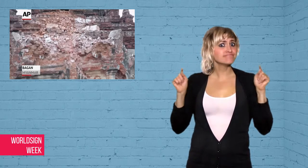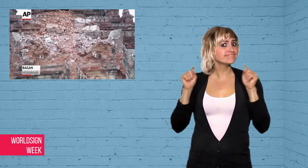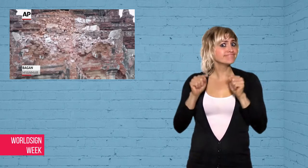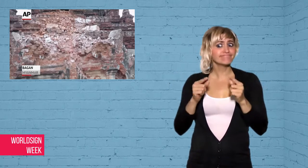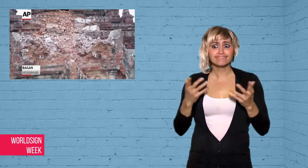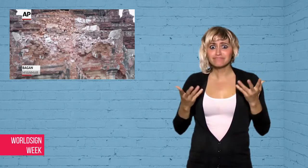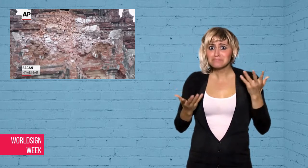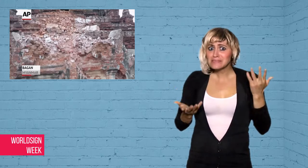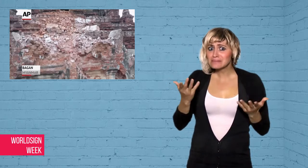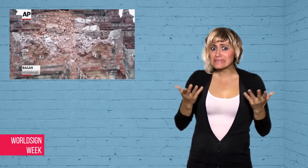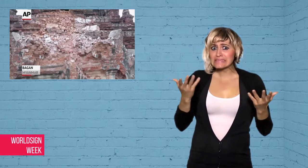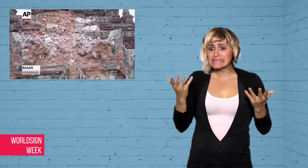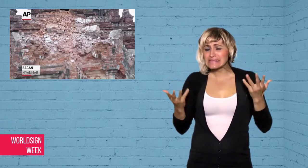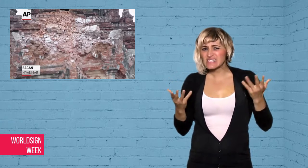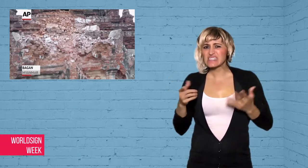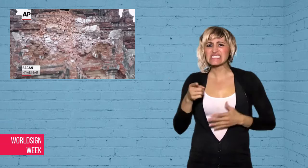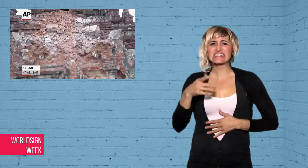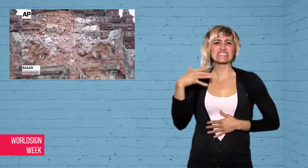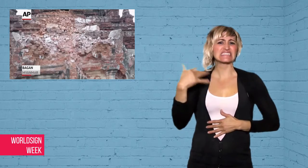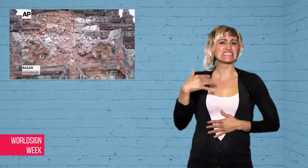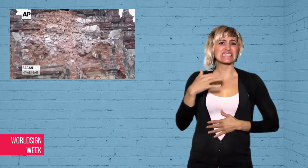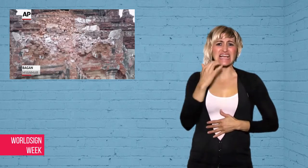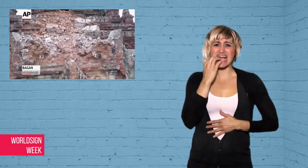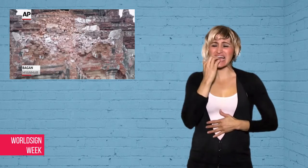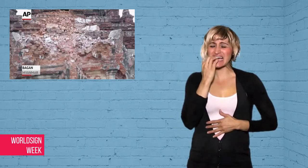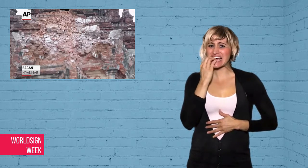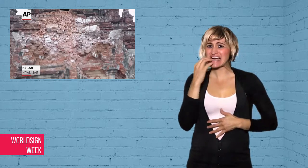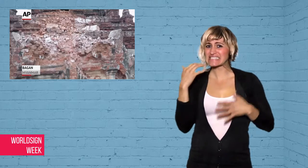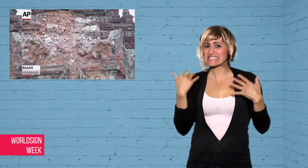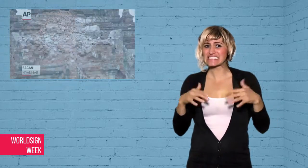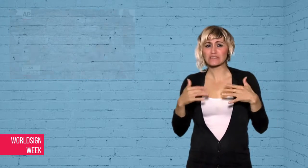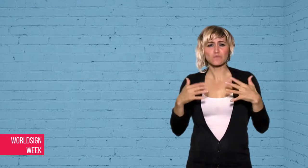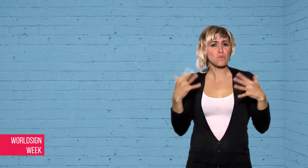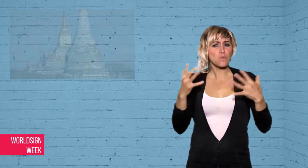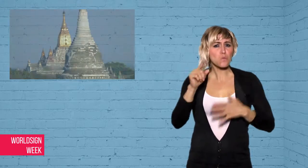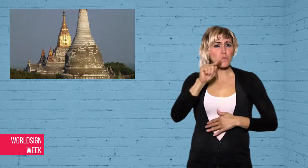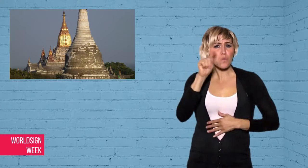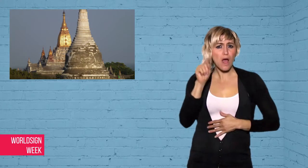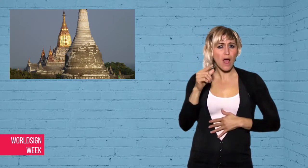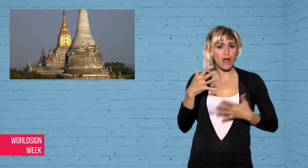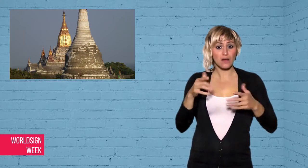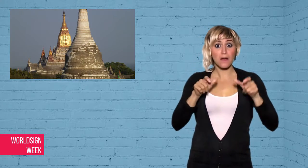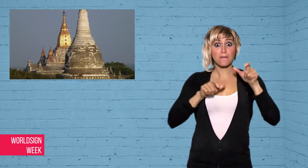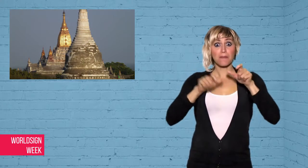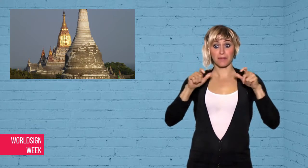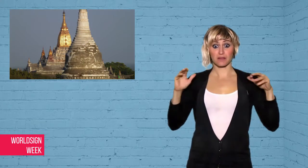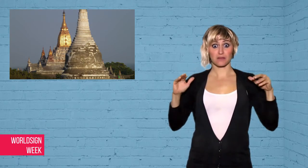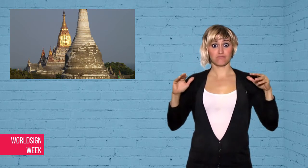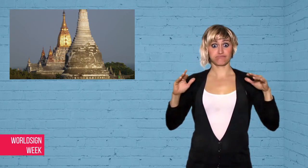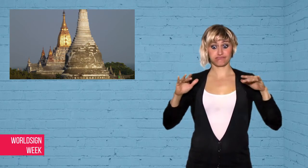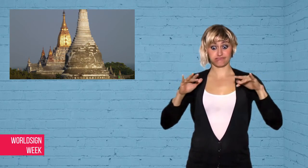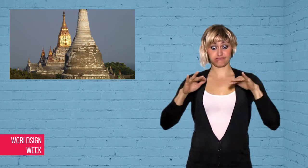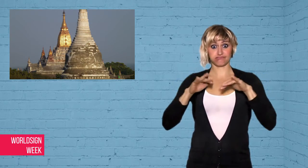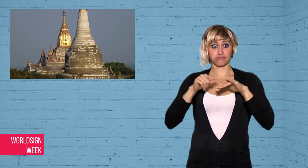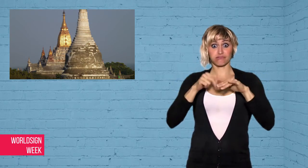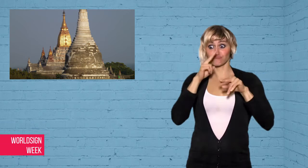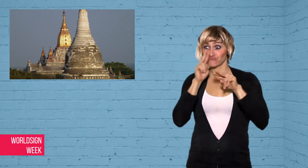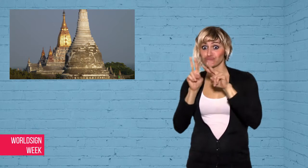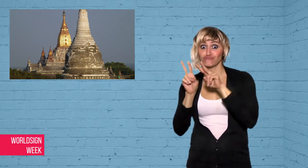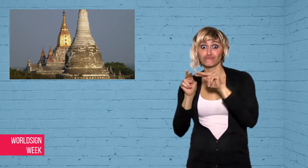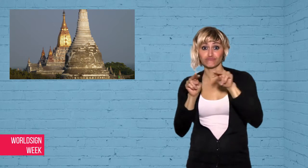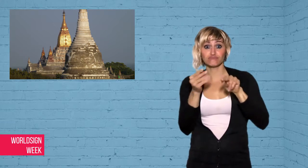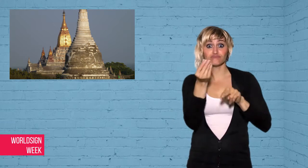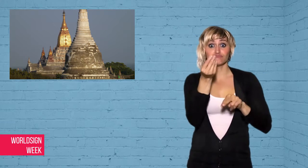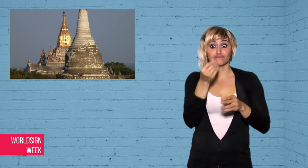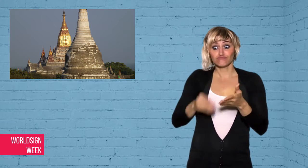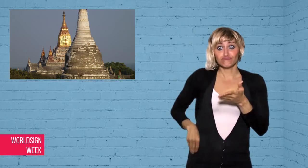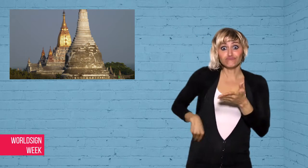visit which meant there could hard for the